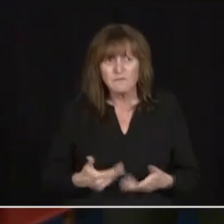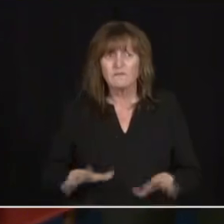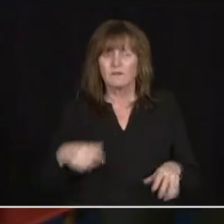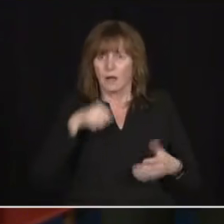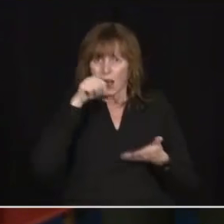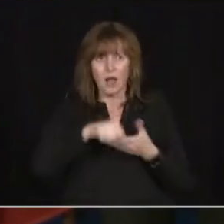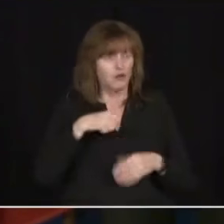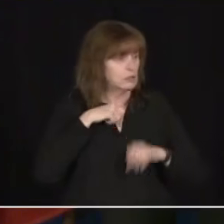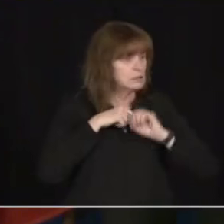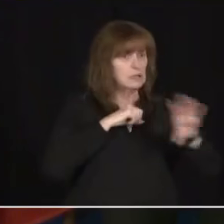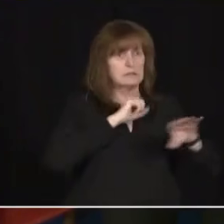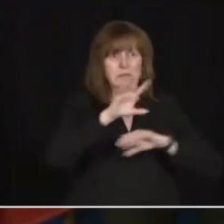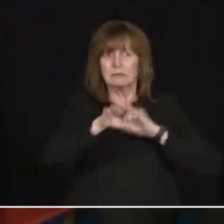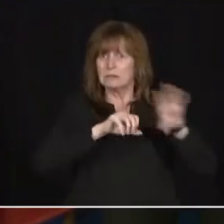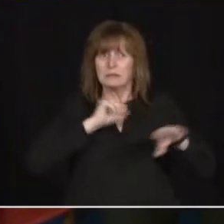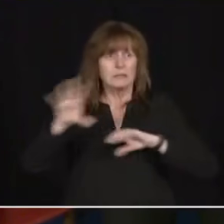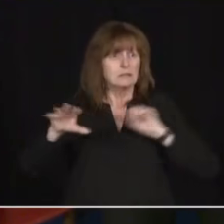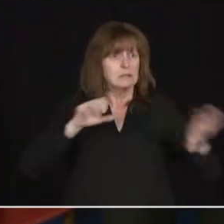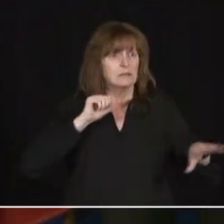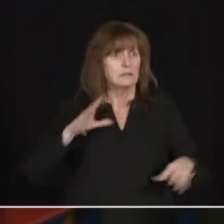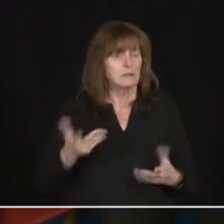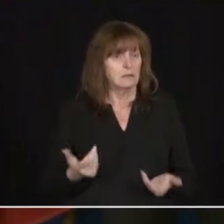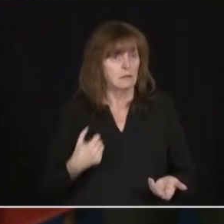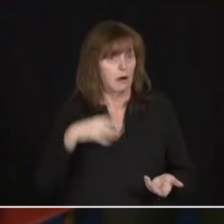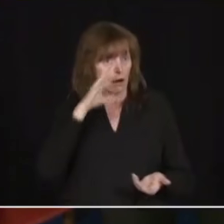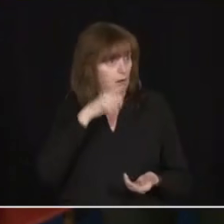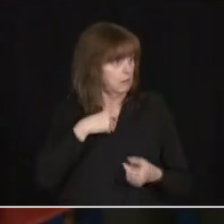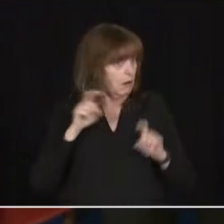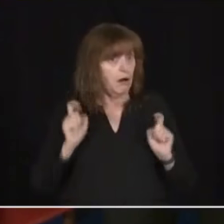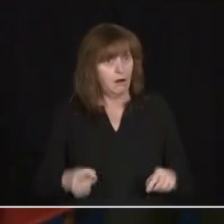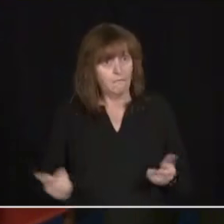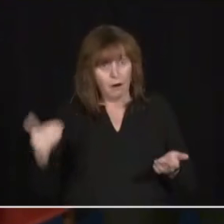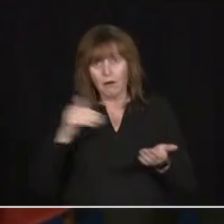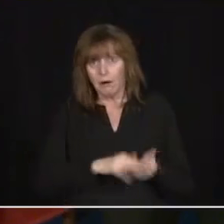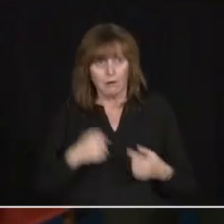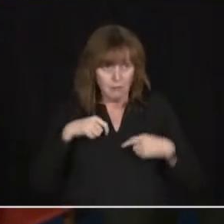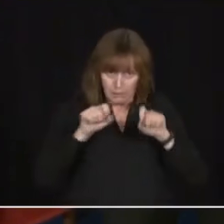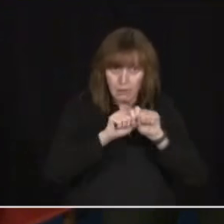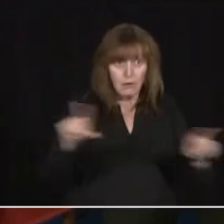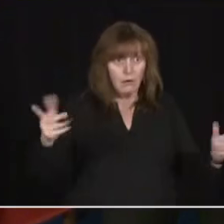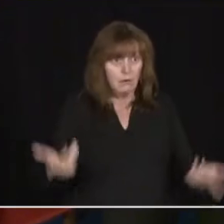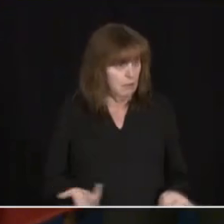dozen letters to long-term care homes. I guess we will send out another one saying the